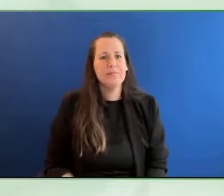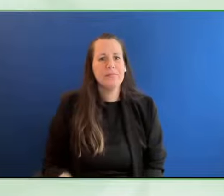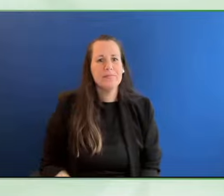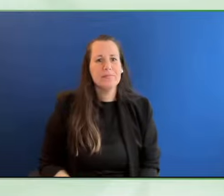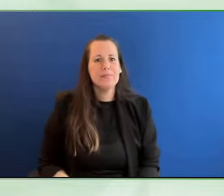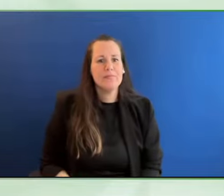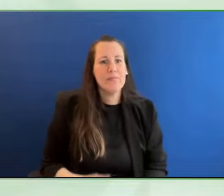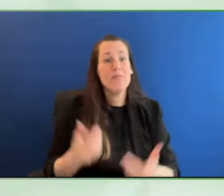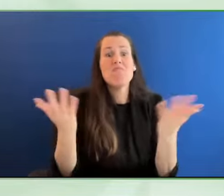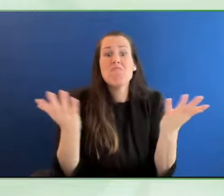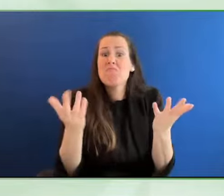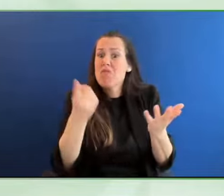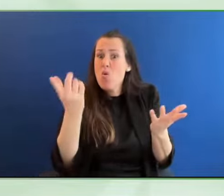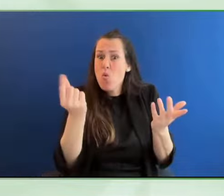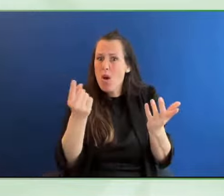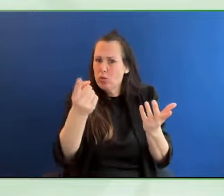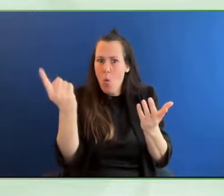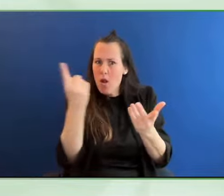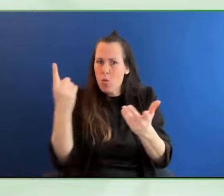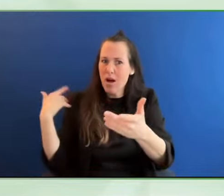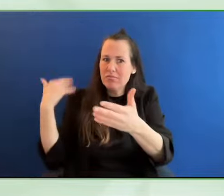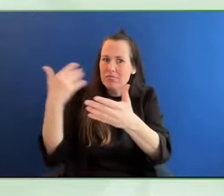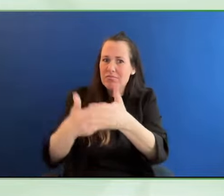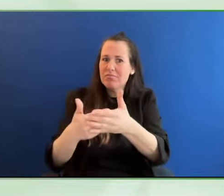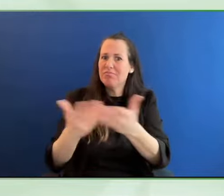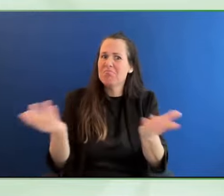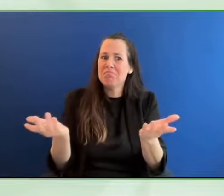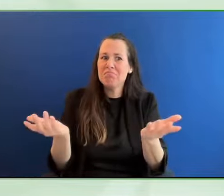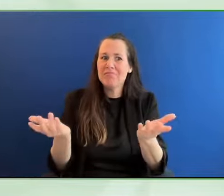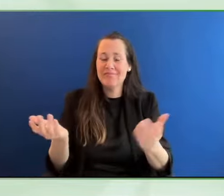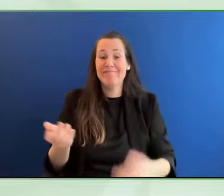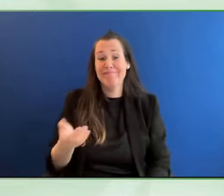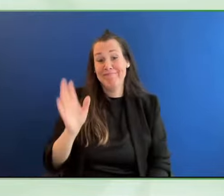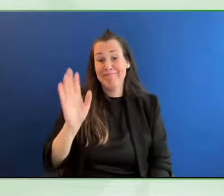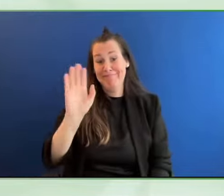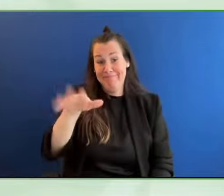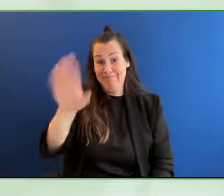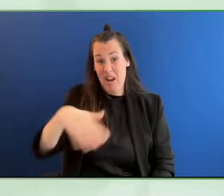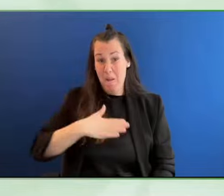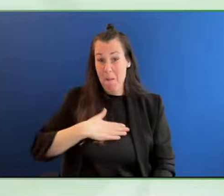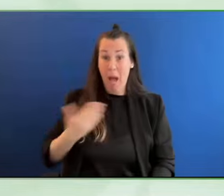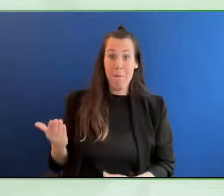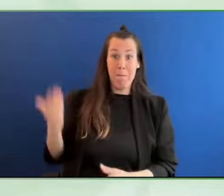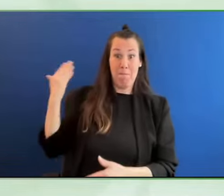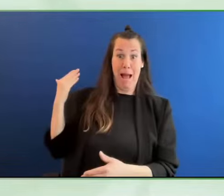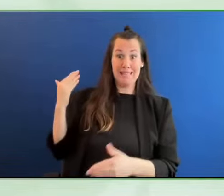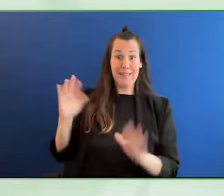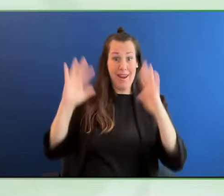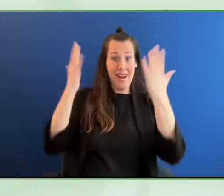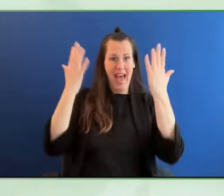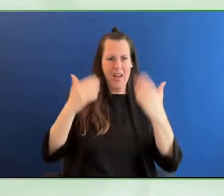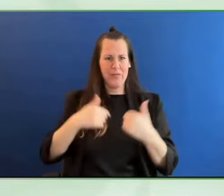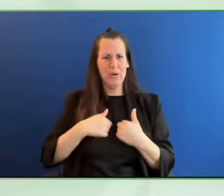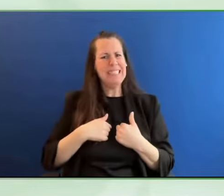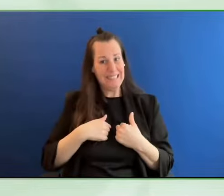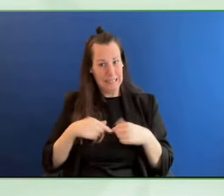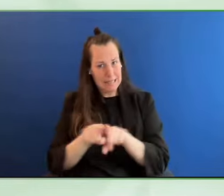It wasn't quite £25 but it nearly got close. My point is though, look at the process.